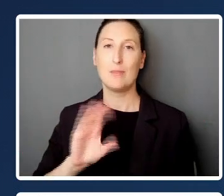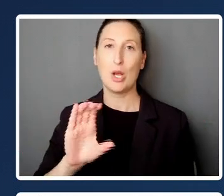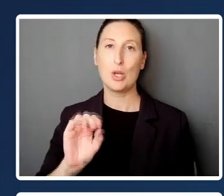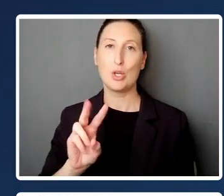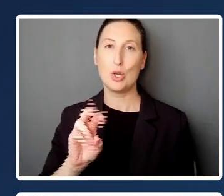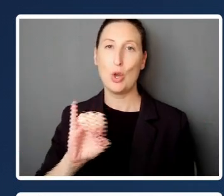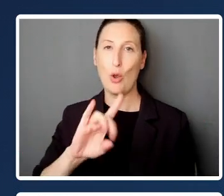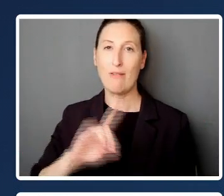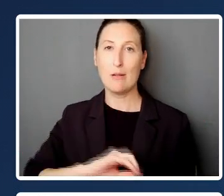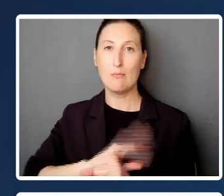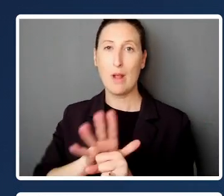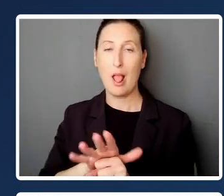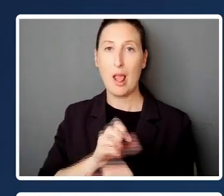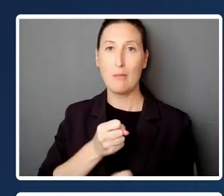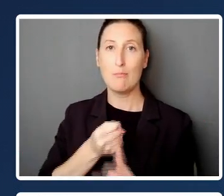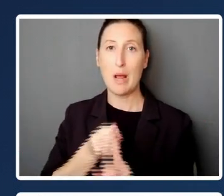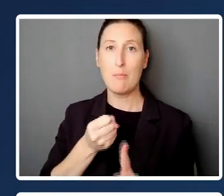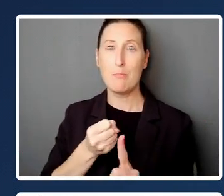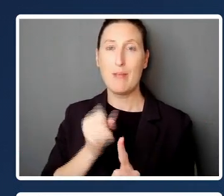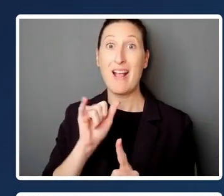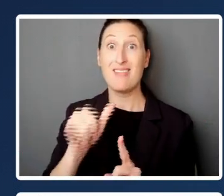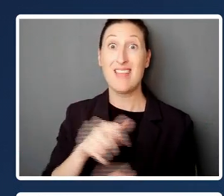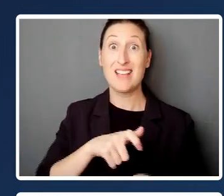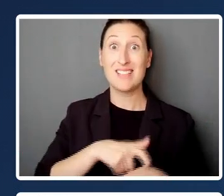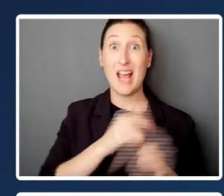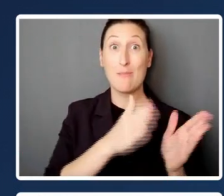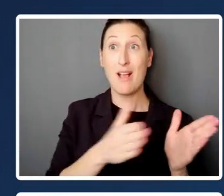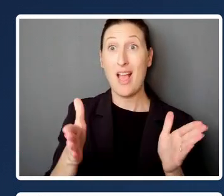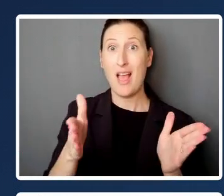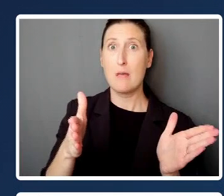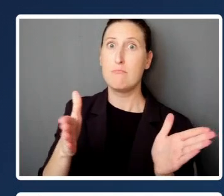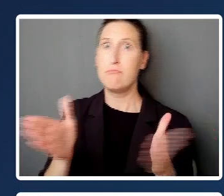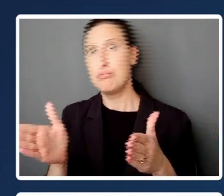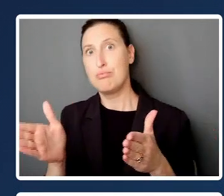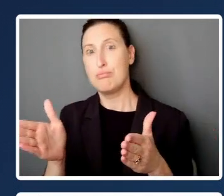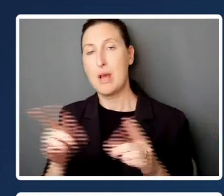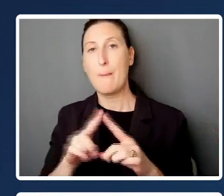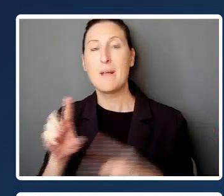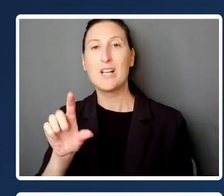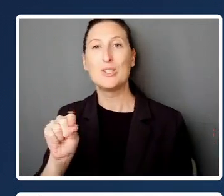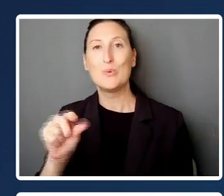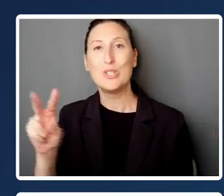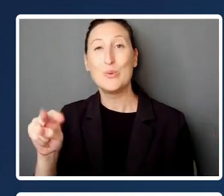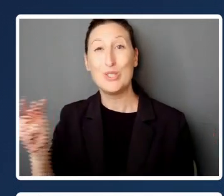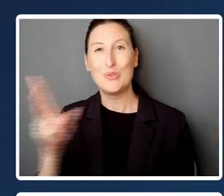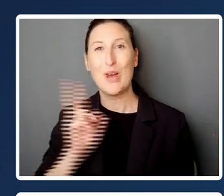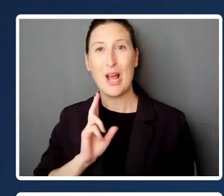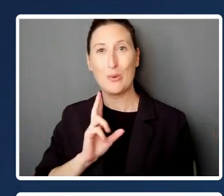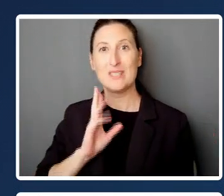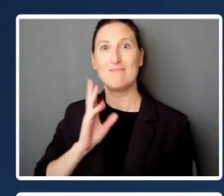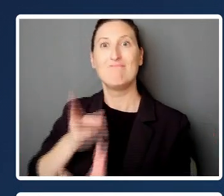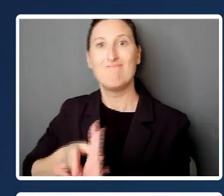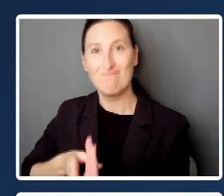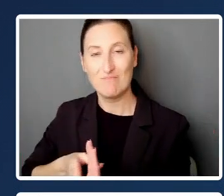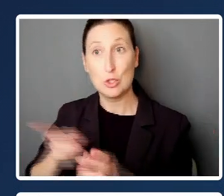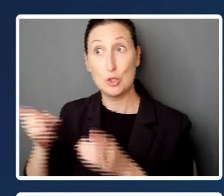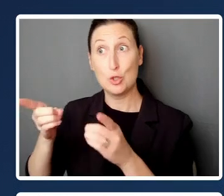a little bit. But she brought me on in 2022 to direct this project. And this picture that you see